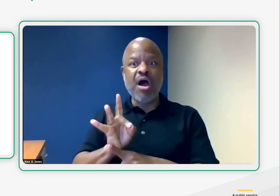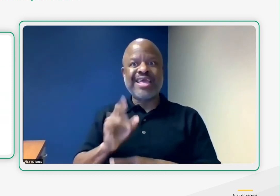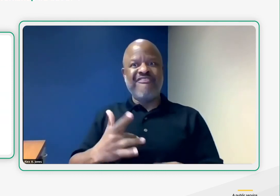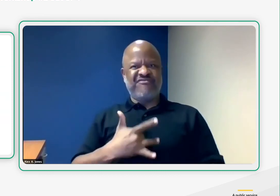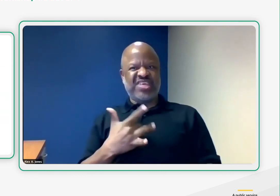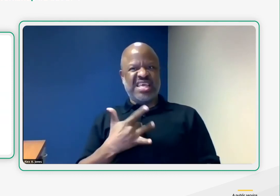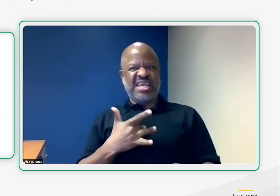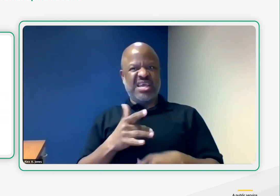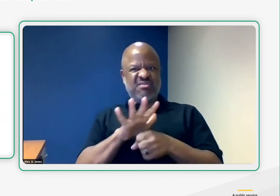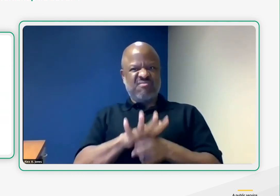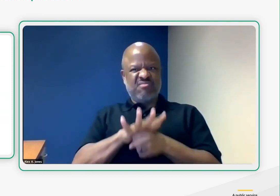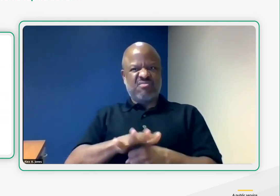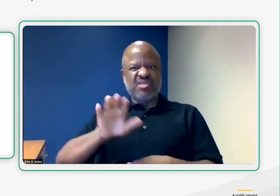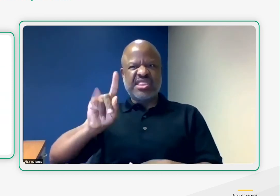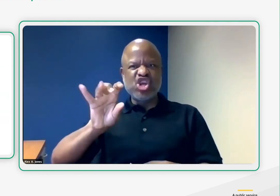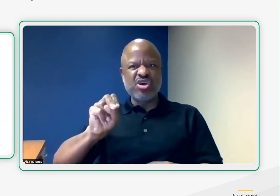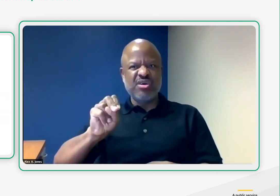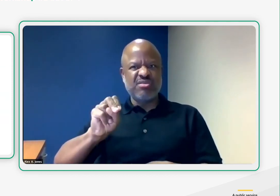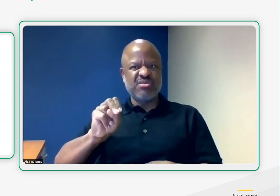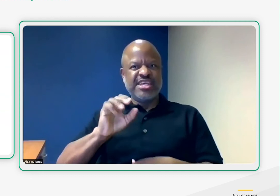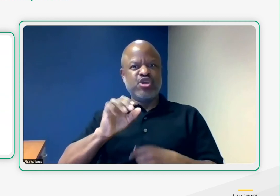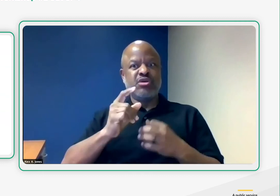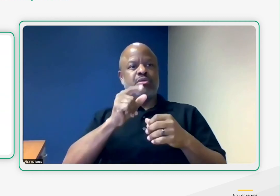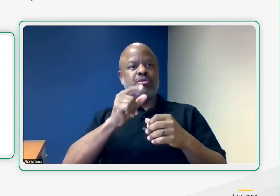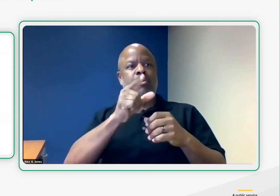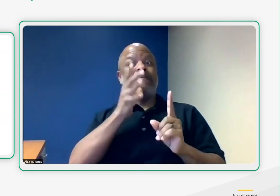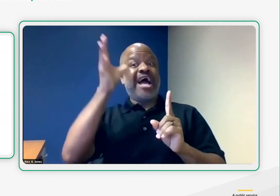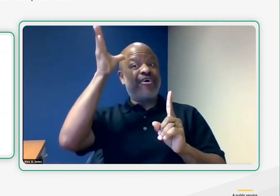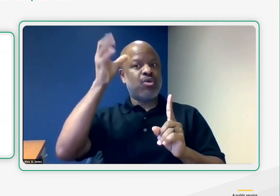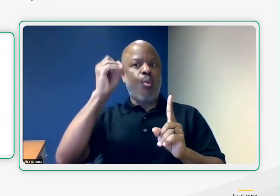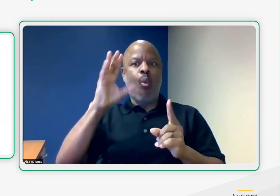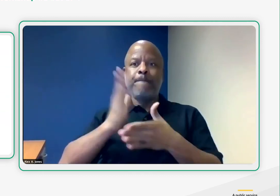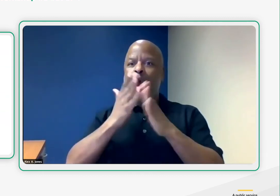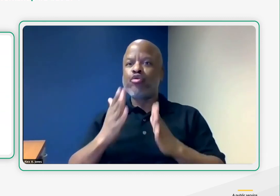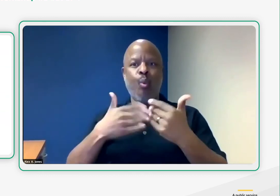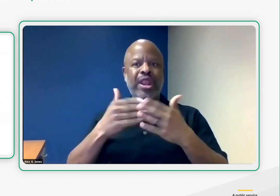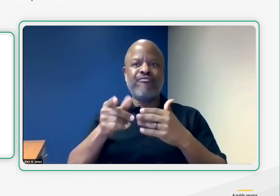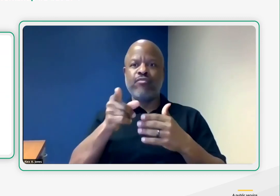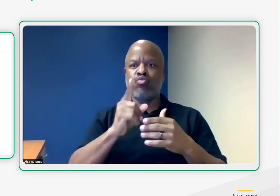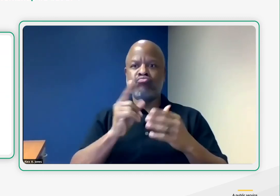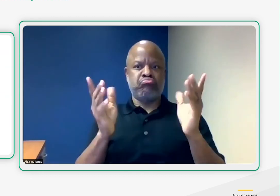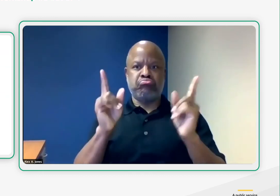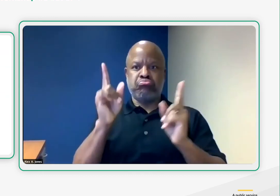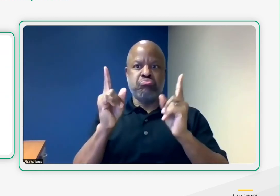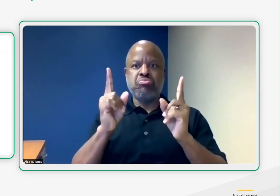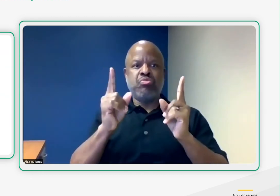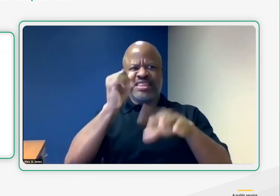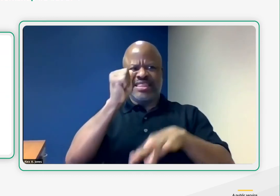6 months to 8 months, they can really start to feel any type of stress coming from the parents.